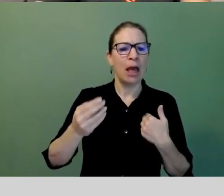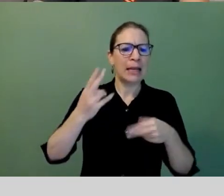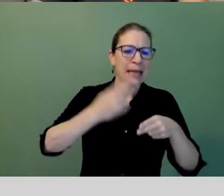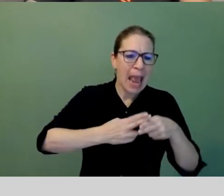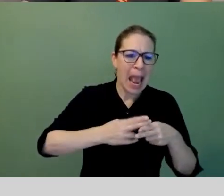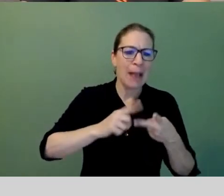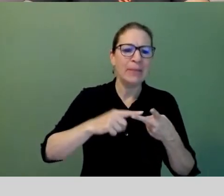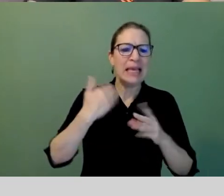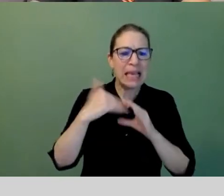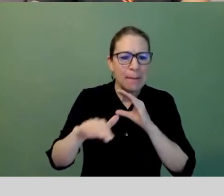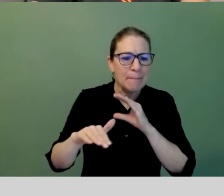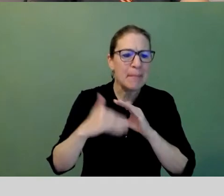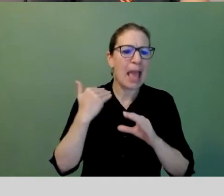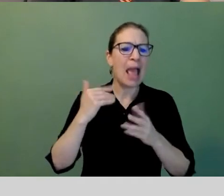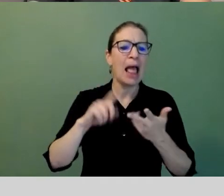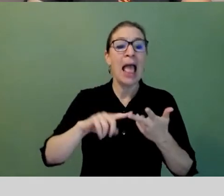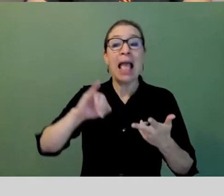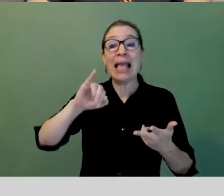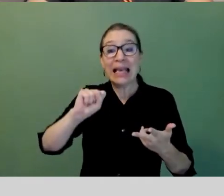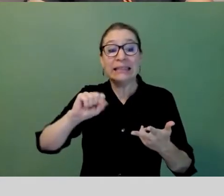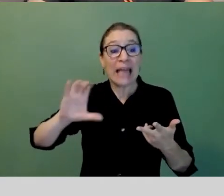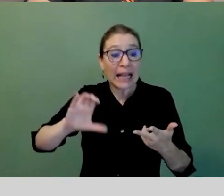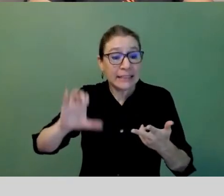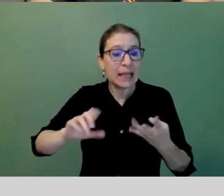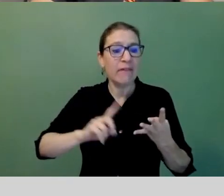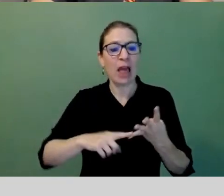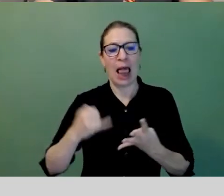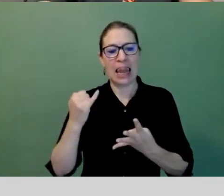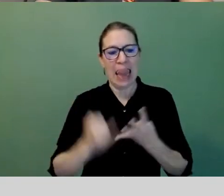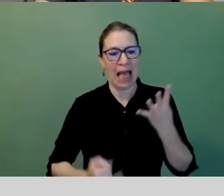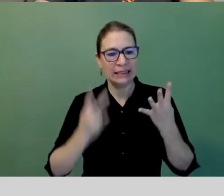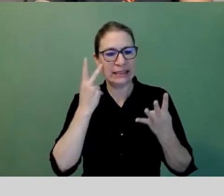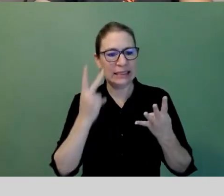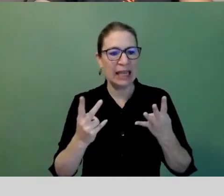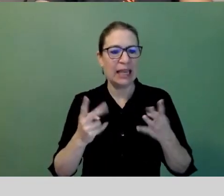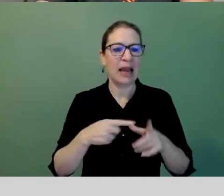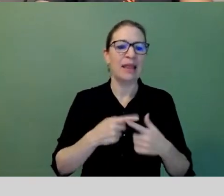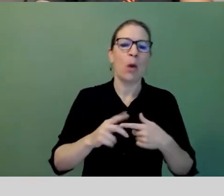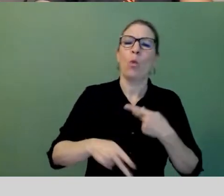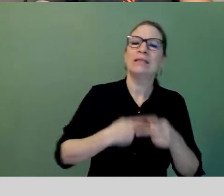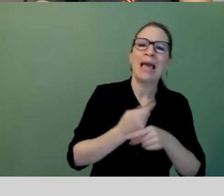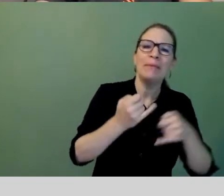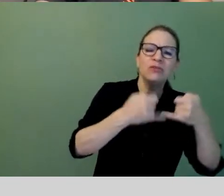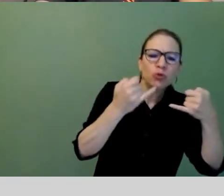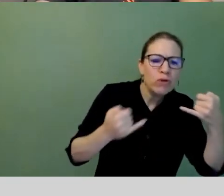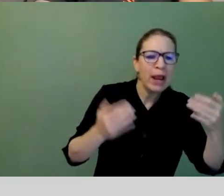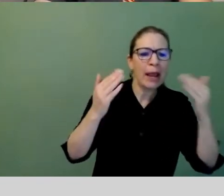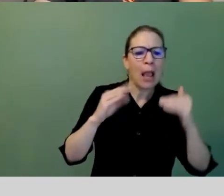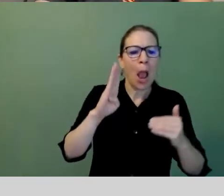name, email, is active and last seen. And then, their type is string, bool and date time.